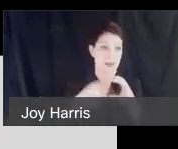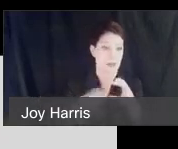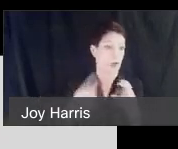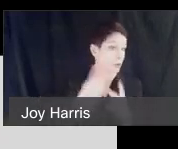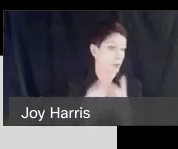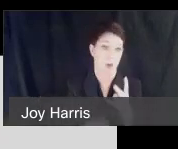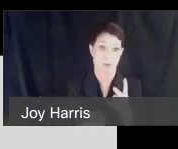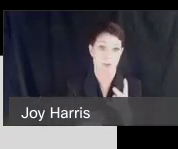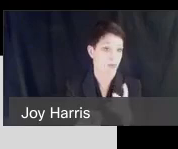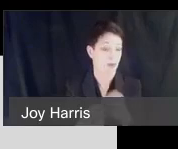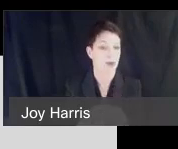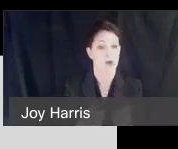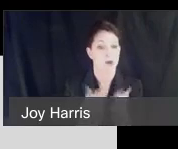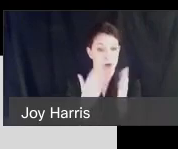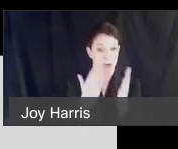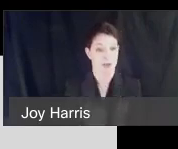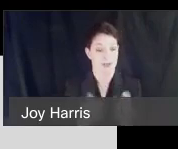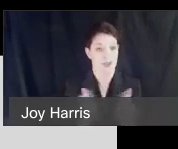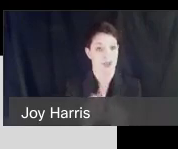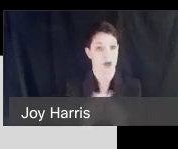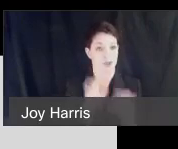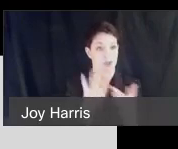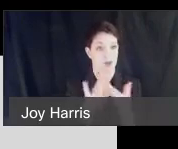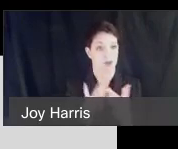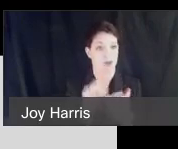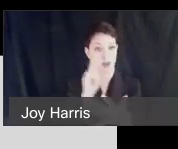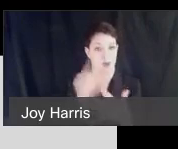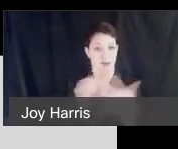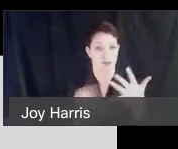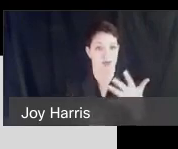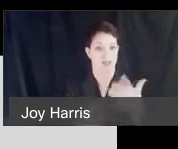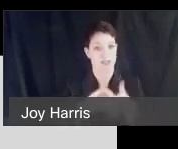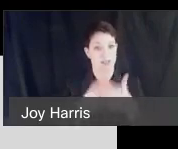Residents can also reach out to one of these six partner organizations to learn more about